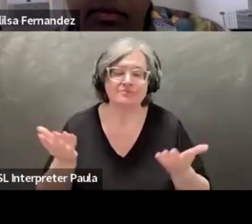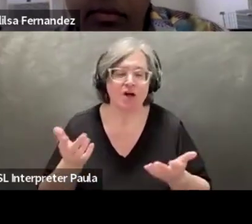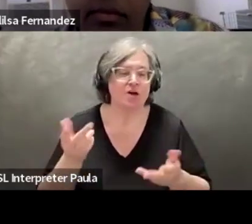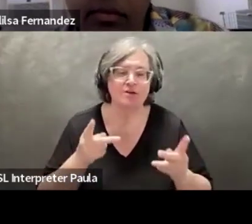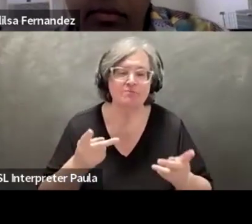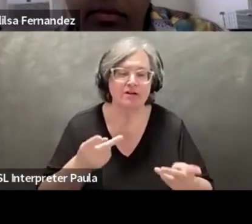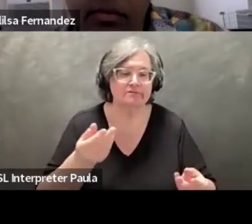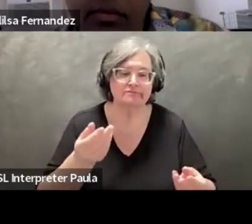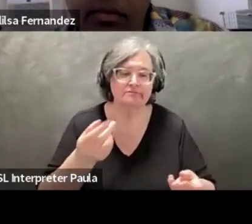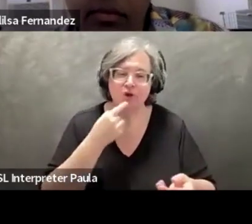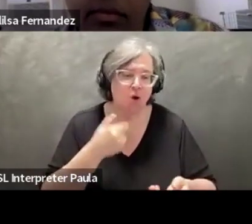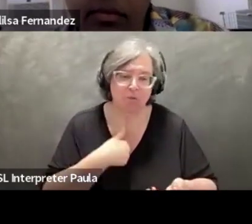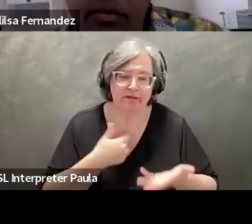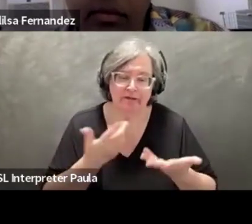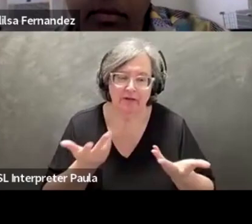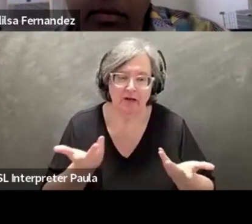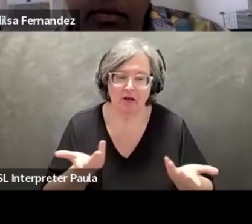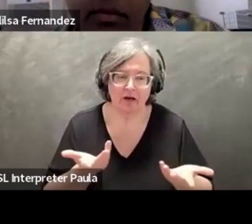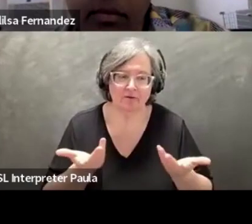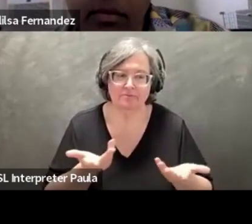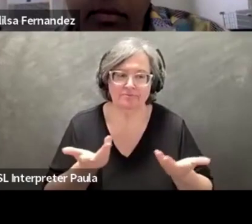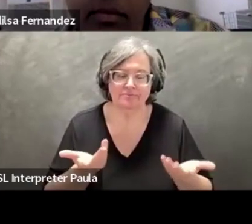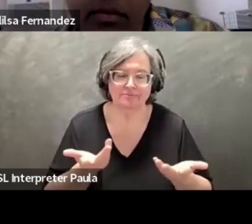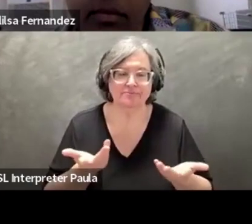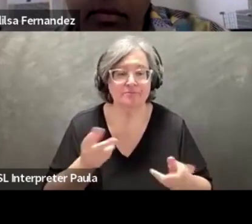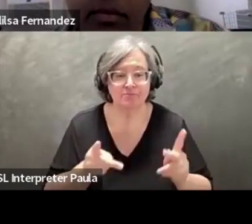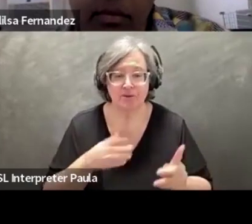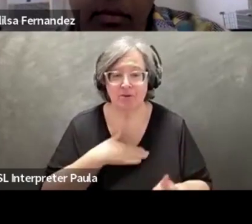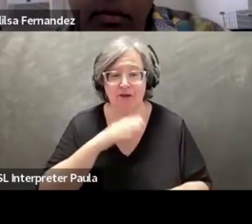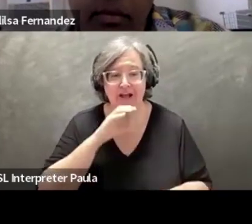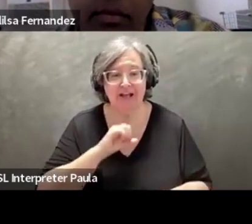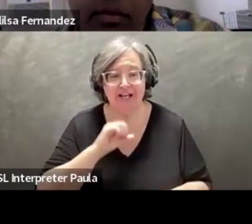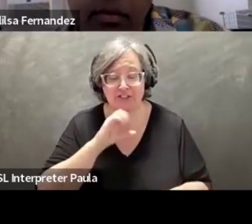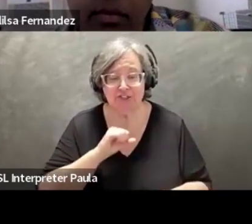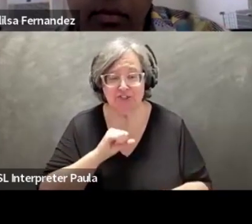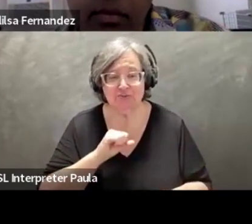a lot of ways that, you know, people my age trying to get into